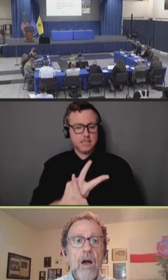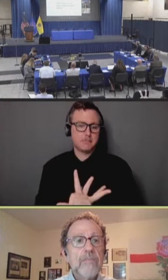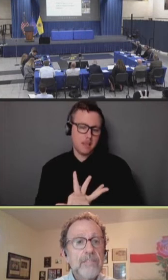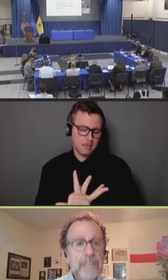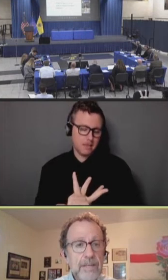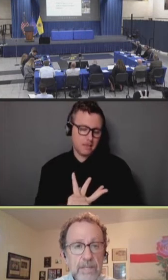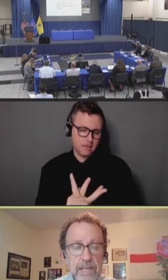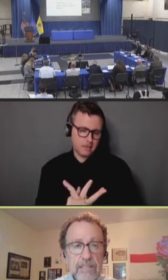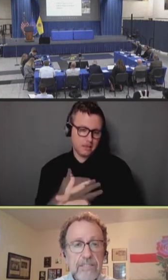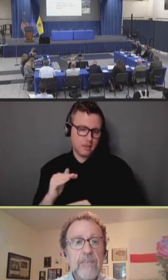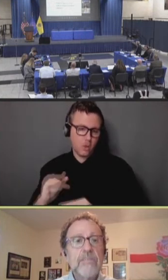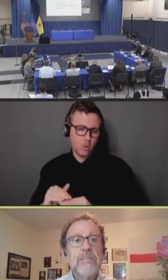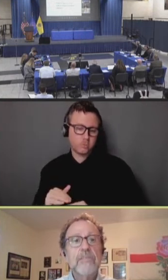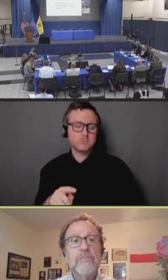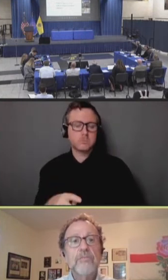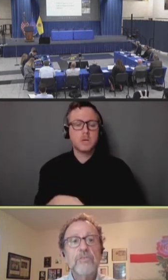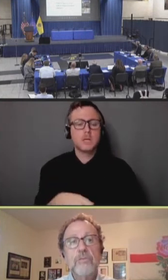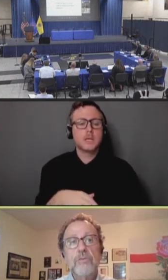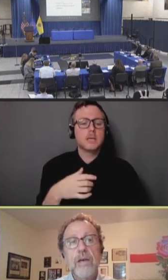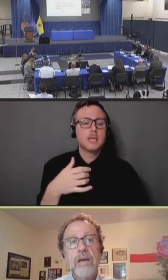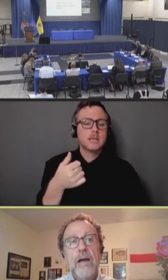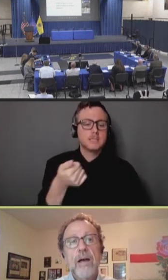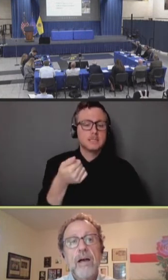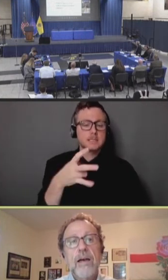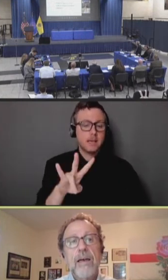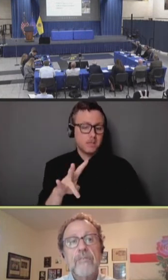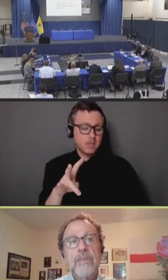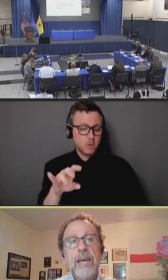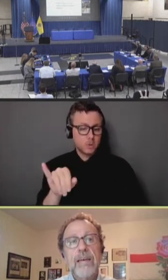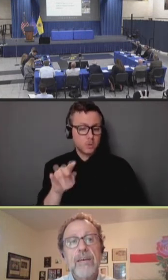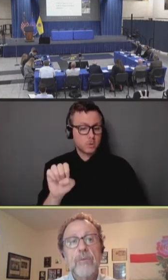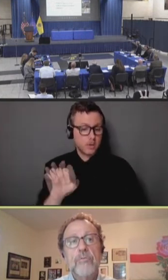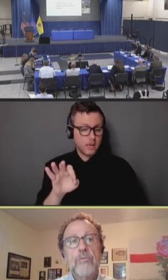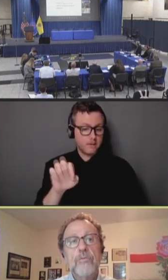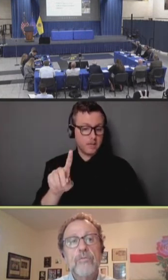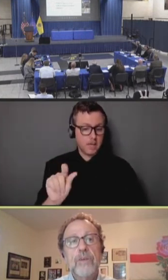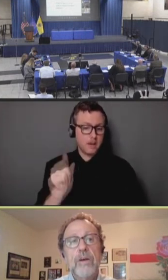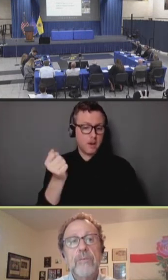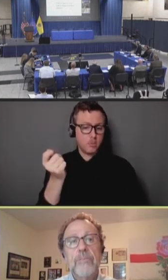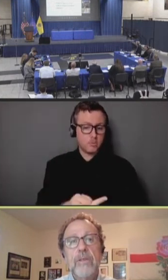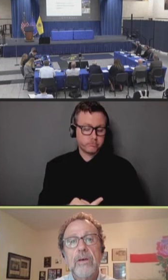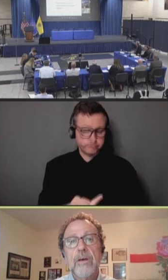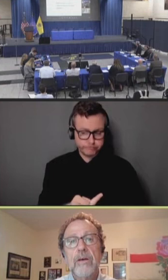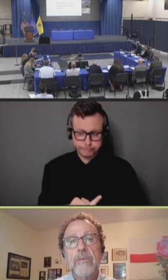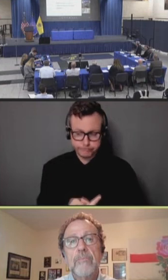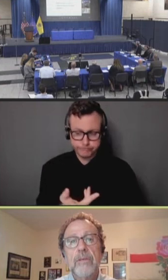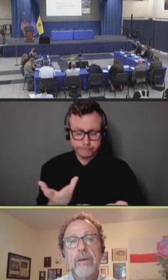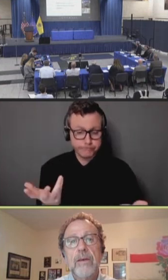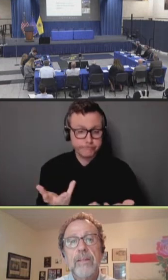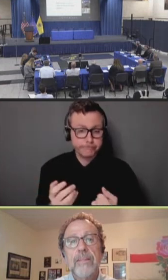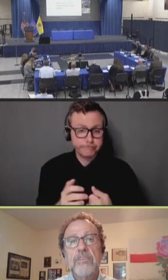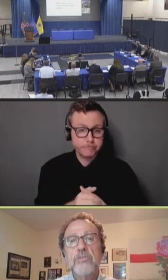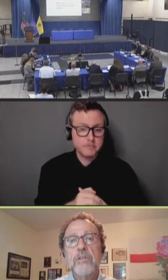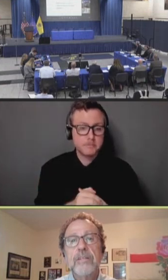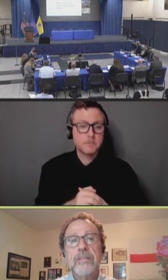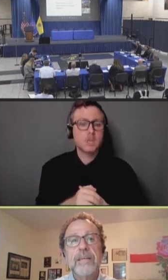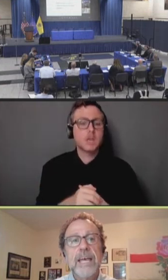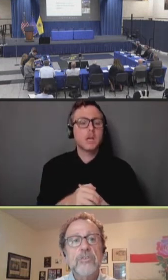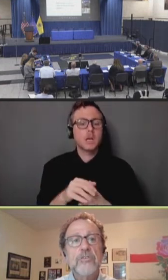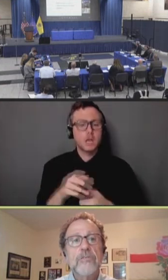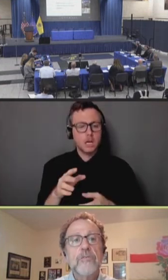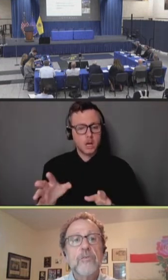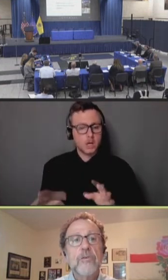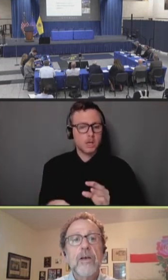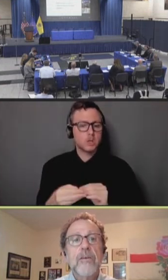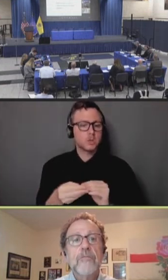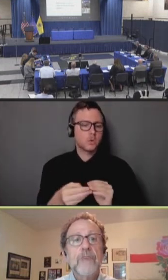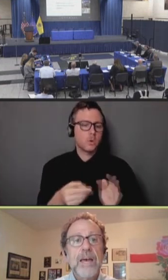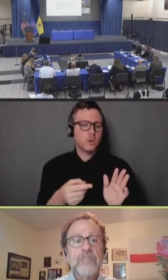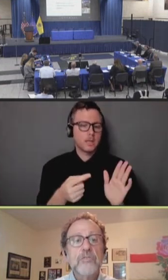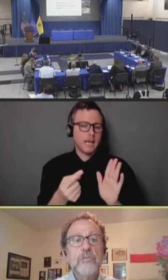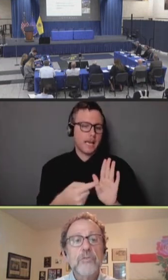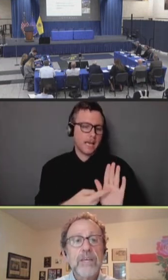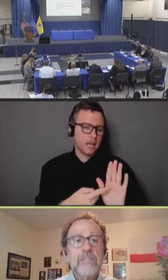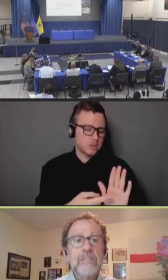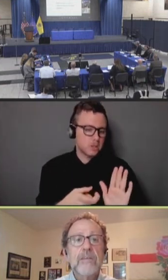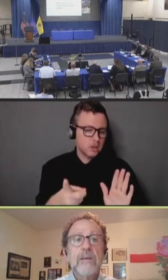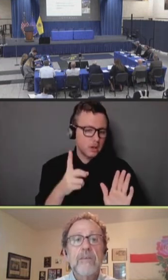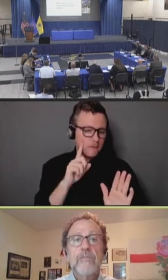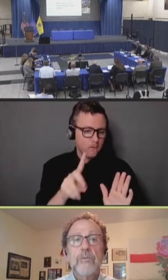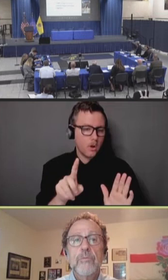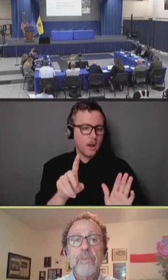On the same day, the 17th of June, FDA approved an additional indication for Vaxneuvance for the